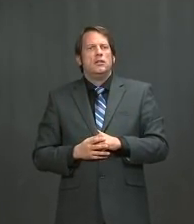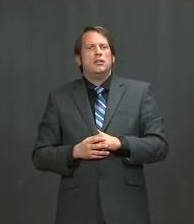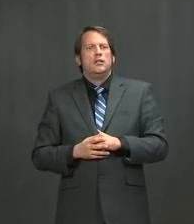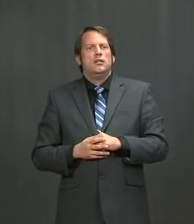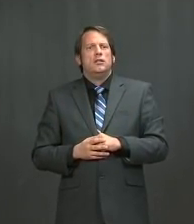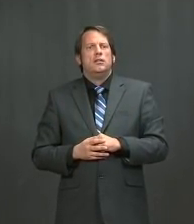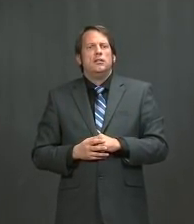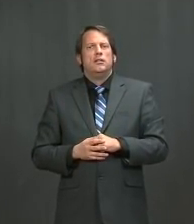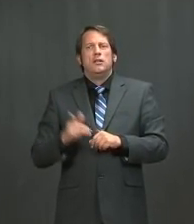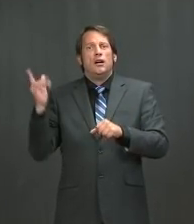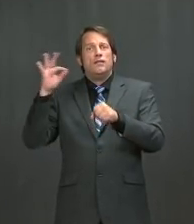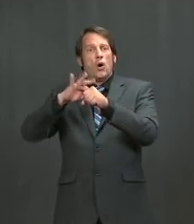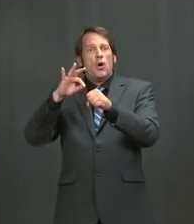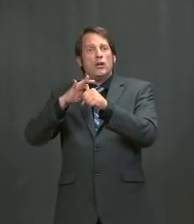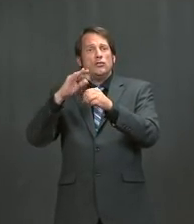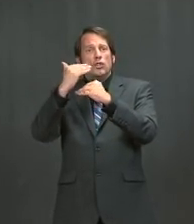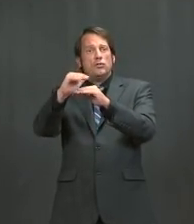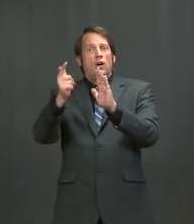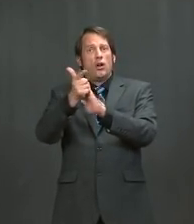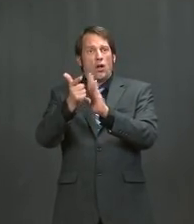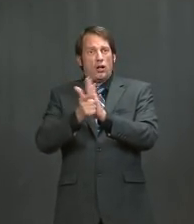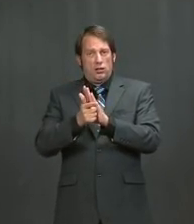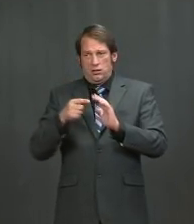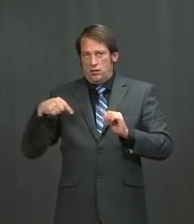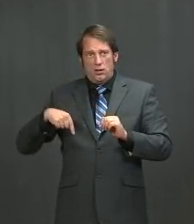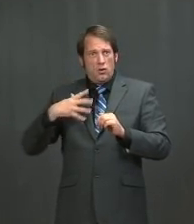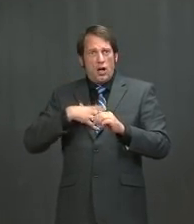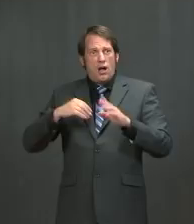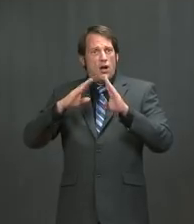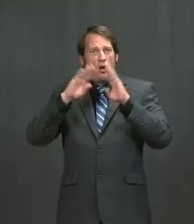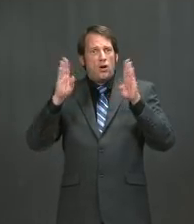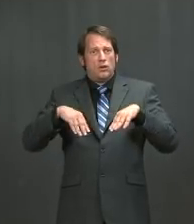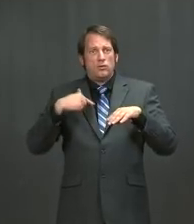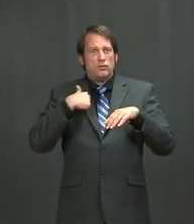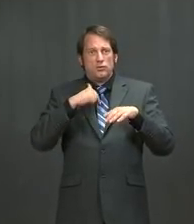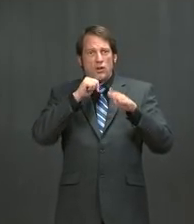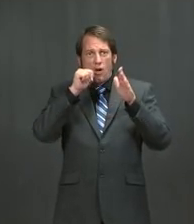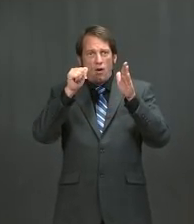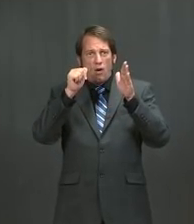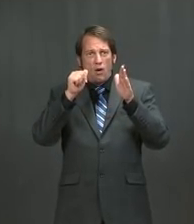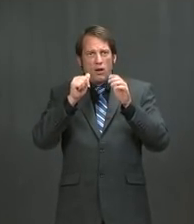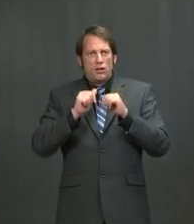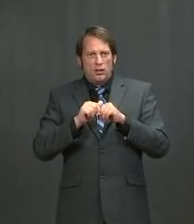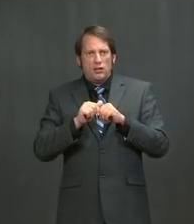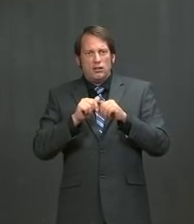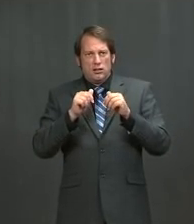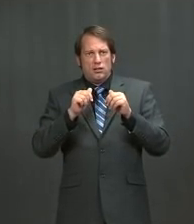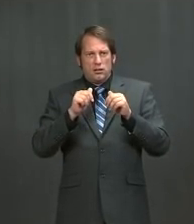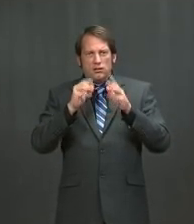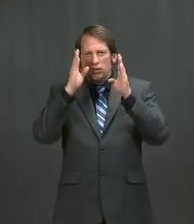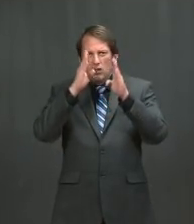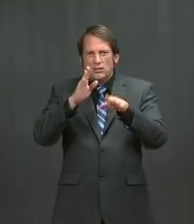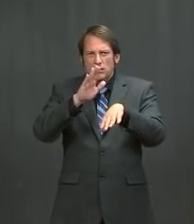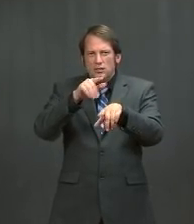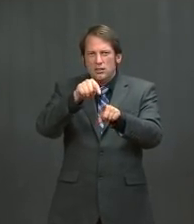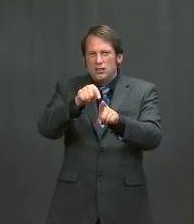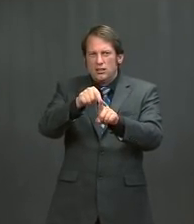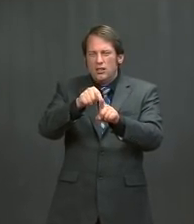Our focus is on working with Congress to put in place voting rights legislation, working with leaders in --